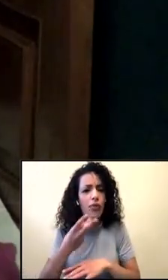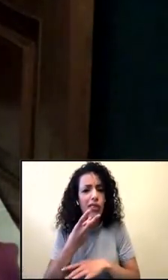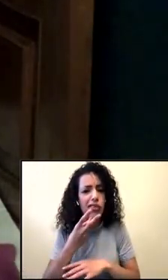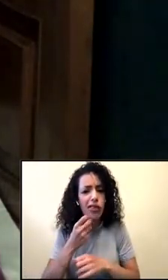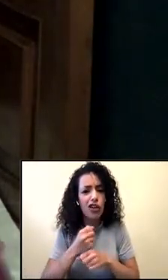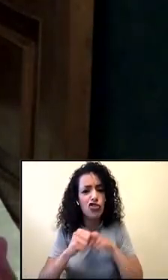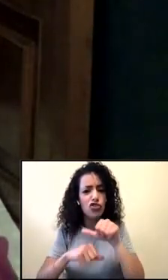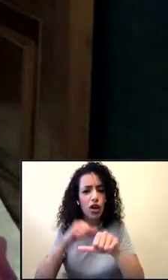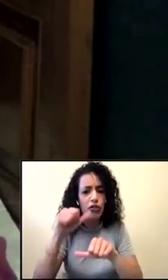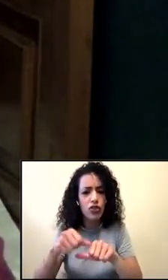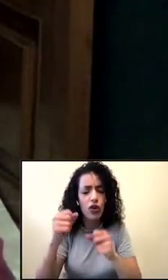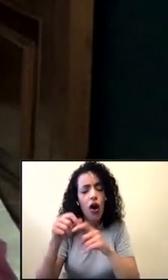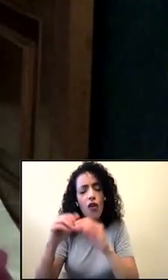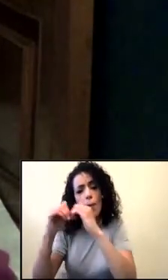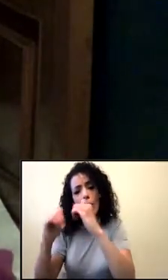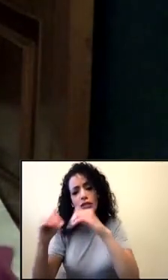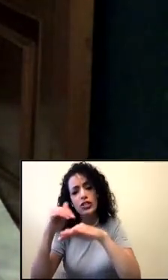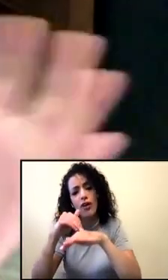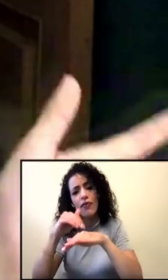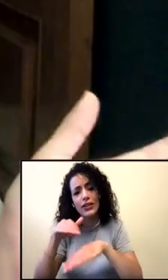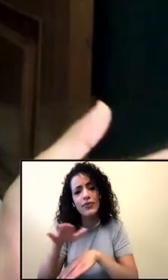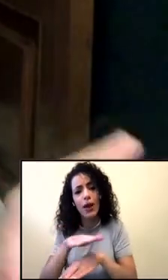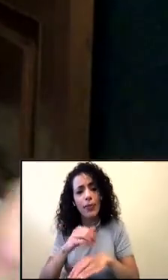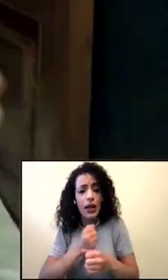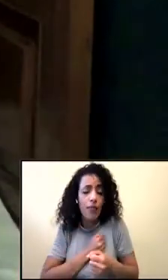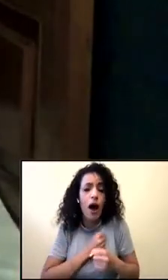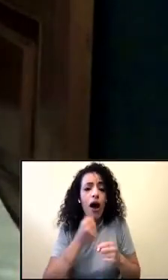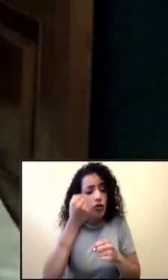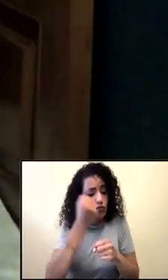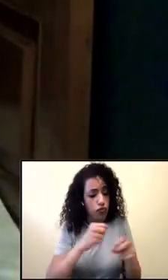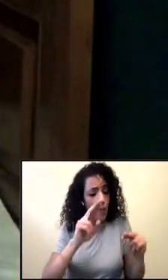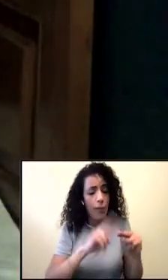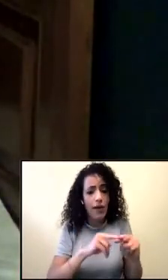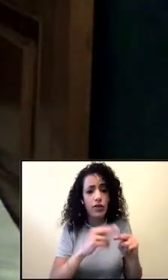family. All four of my grandparents' families were in, what is now Pakistan, and